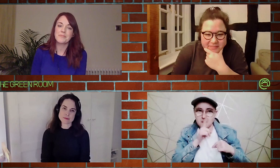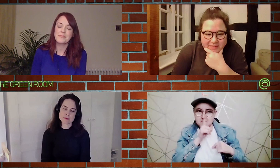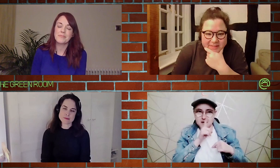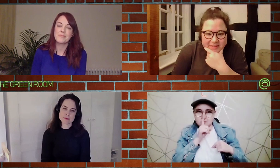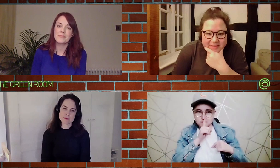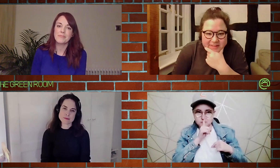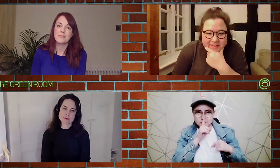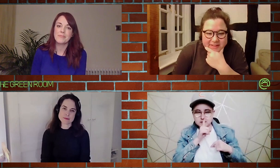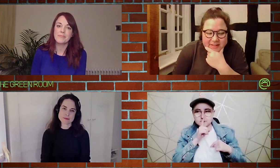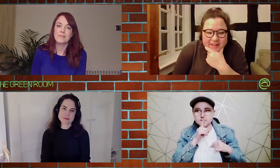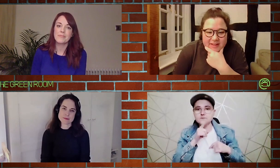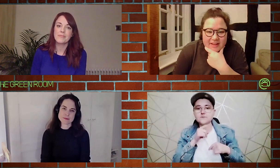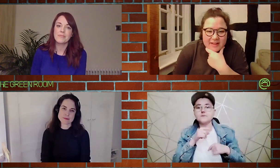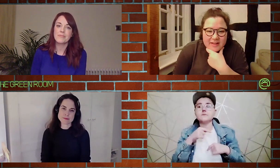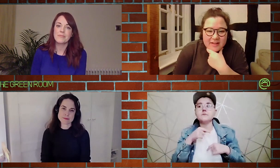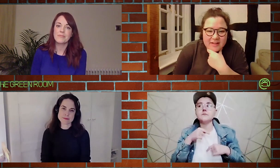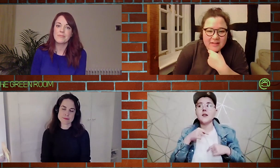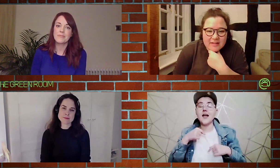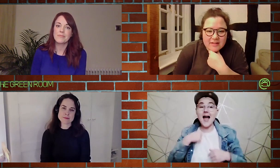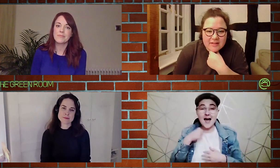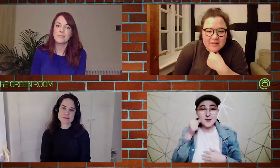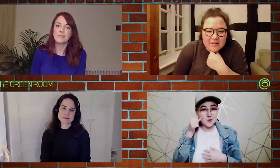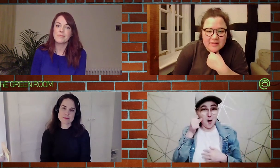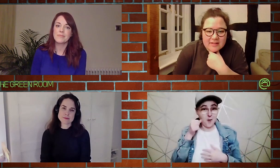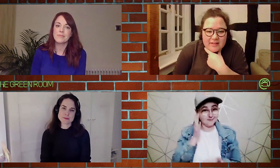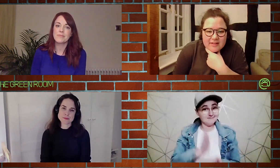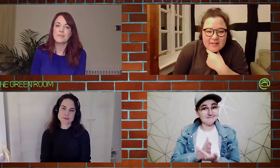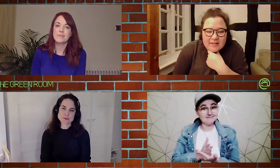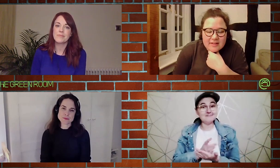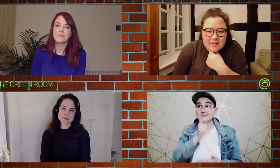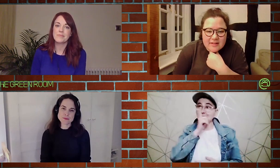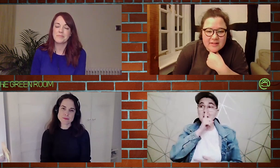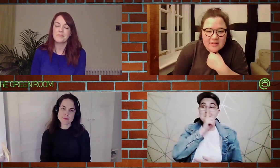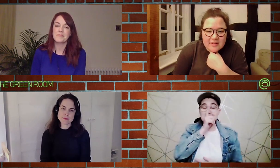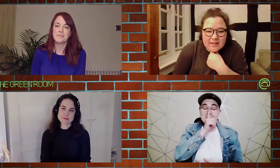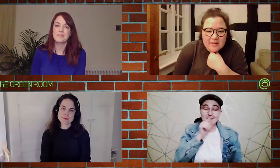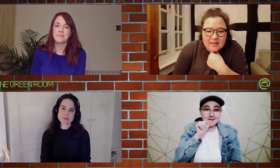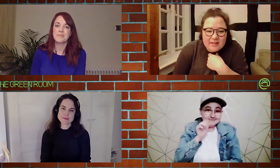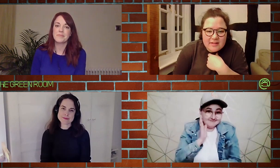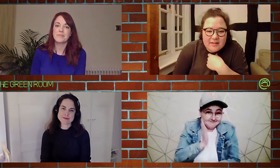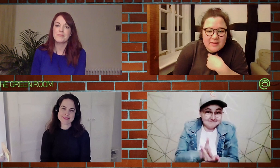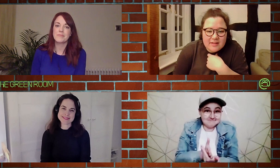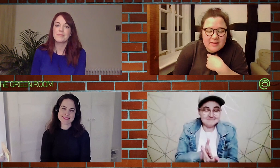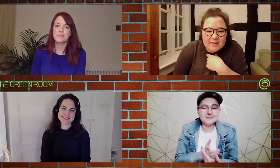unpick a few aspects of my character and I knew I was non-binary.